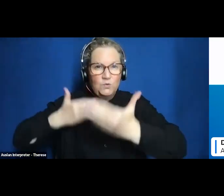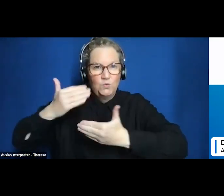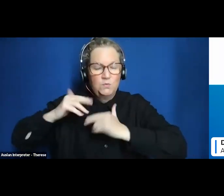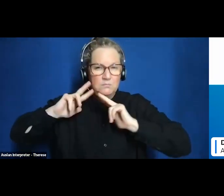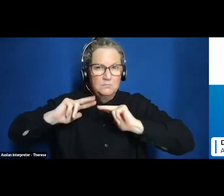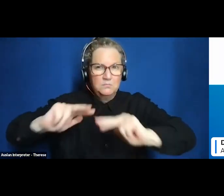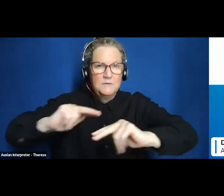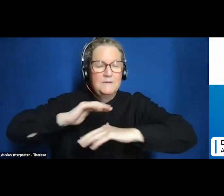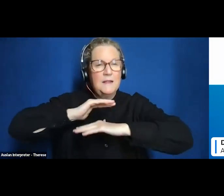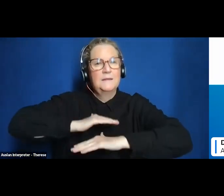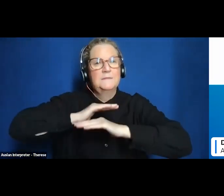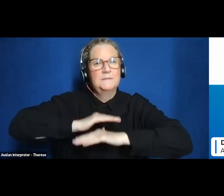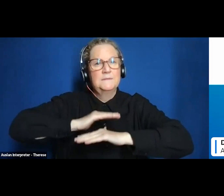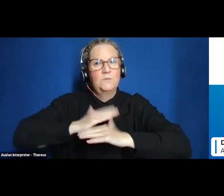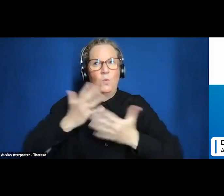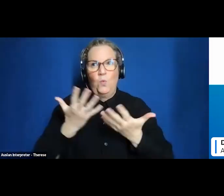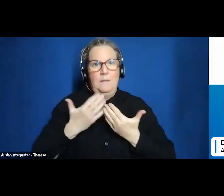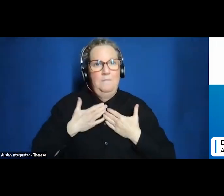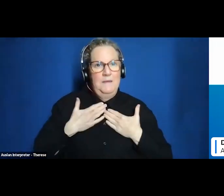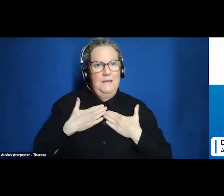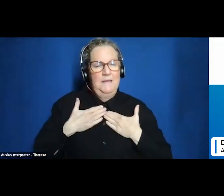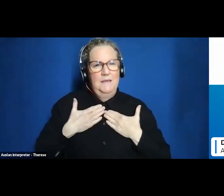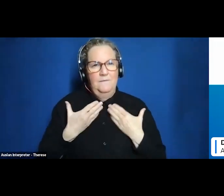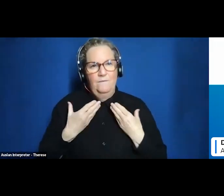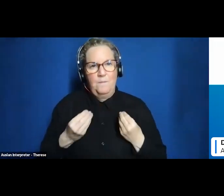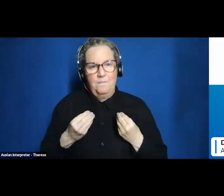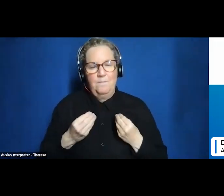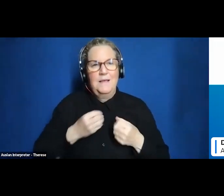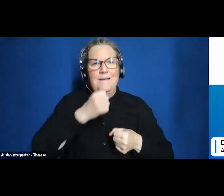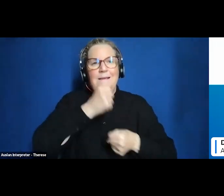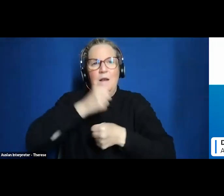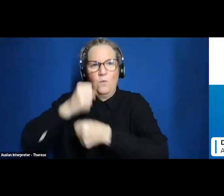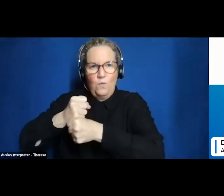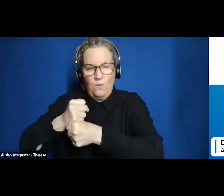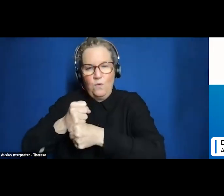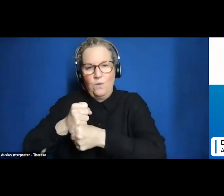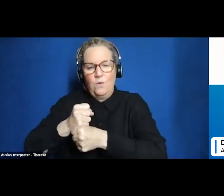which I am presenting to you from today, being Gadigal land of the Eora nation in Sydney.